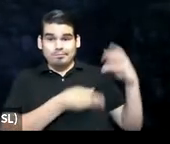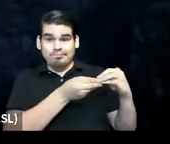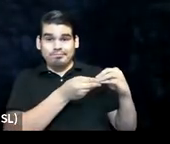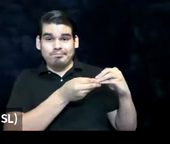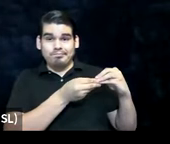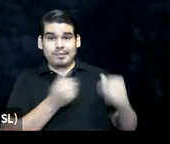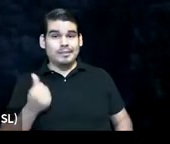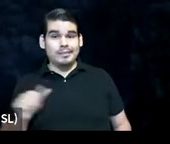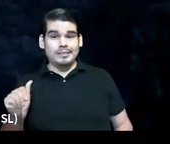Oh, a couple actually